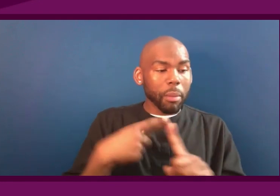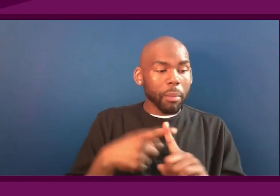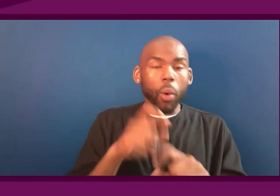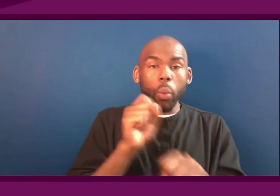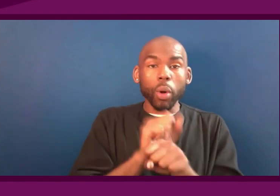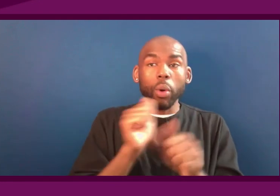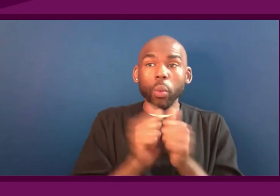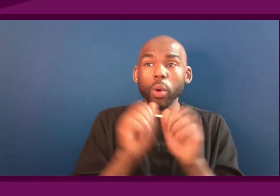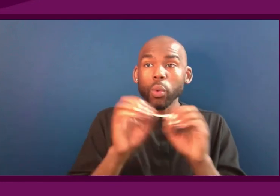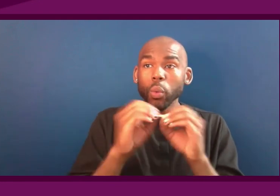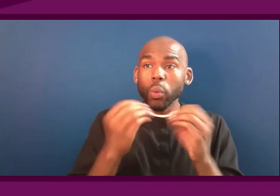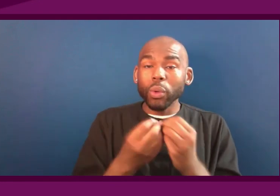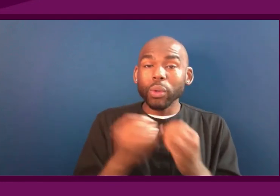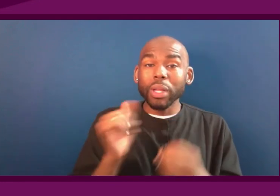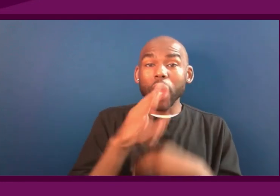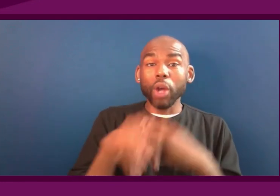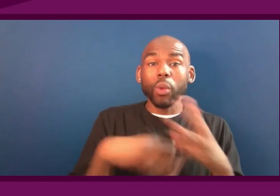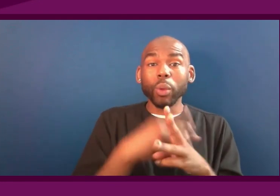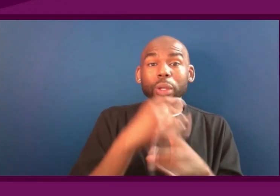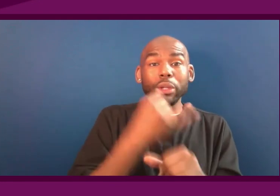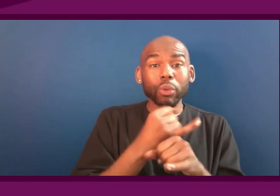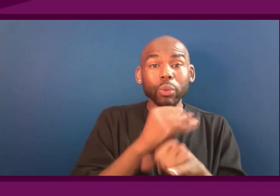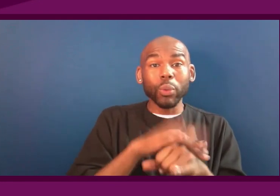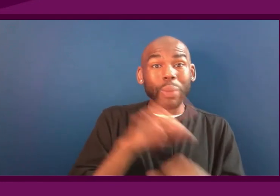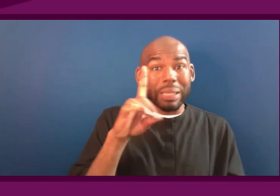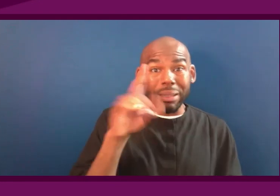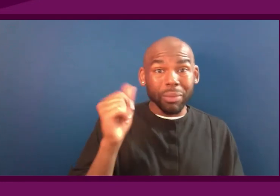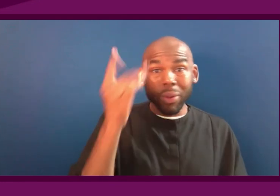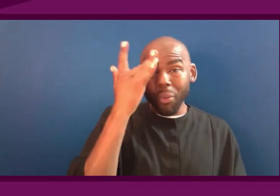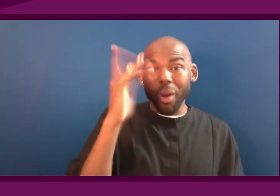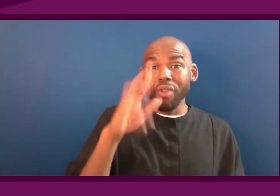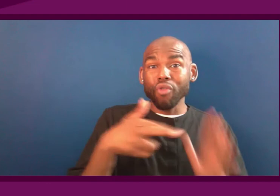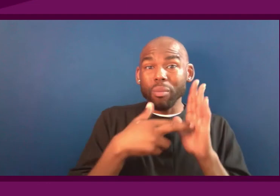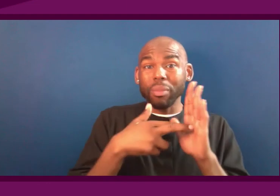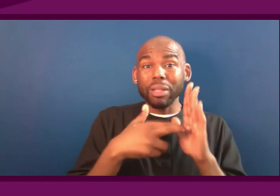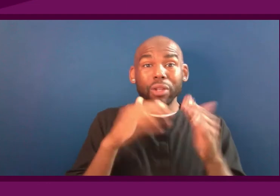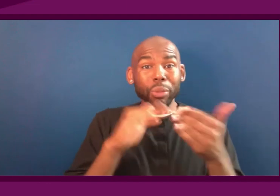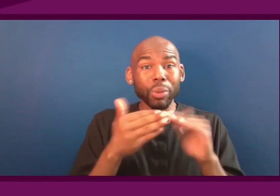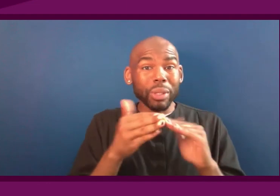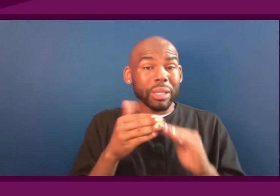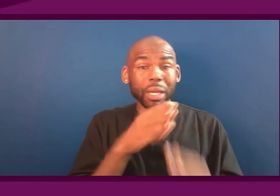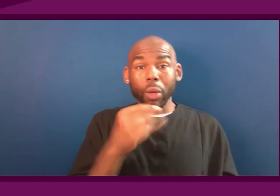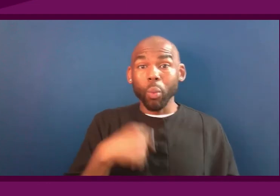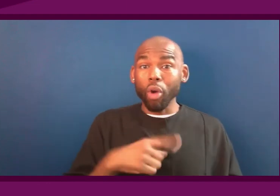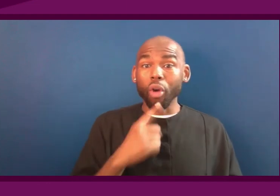we'll make sure or Billion Strong or all of us, because there's so many different moving parts, we will protect you. Debra Ruh: